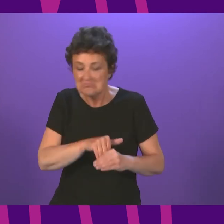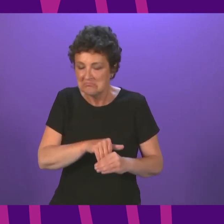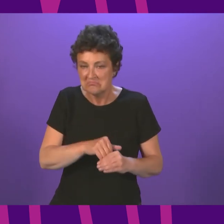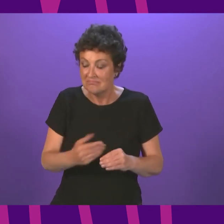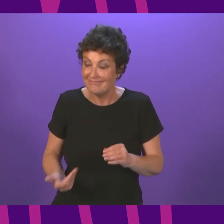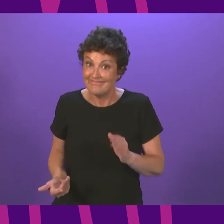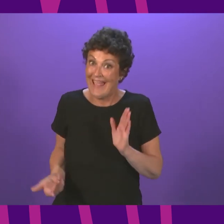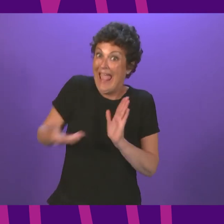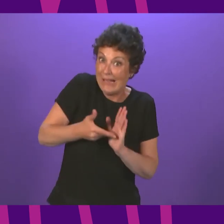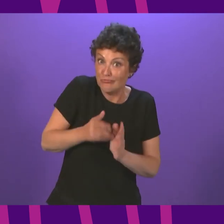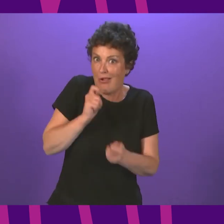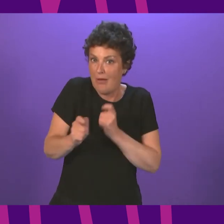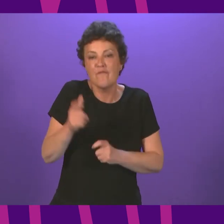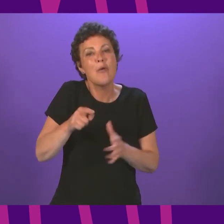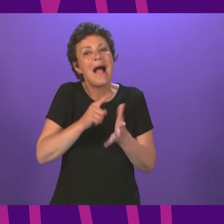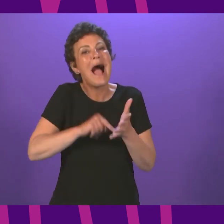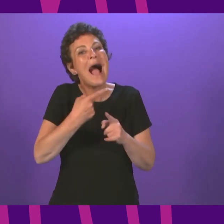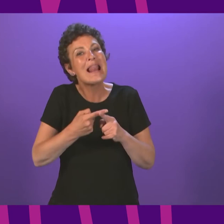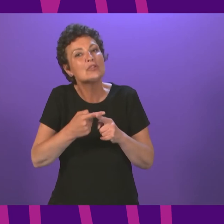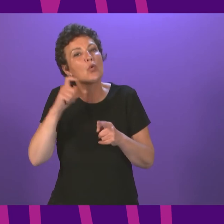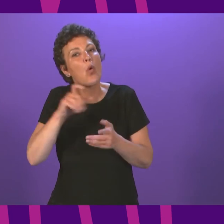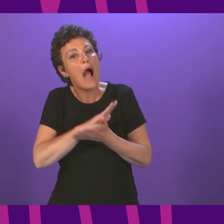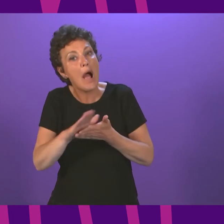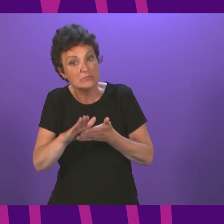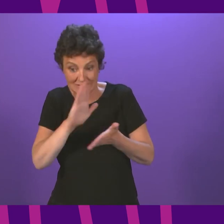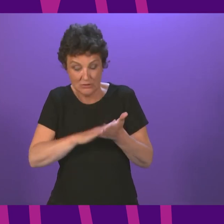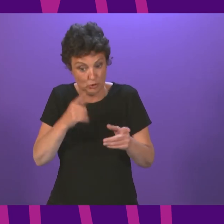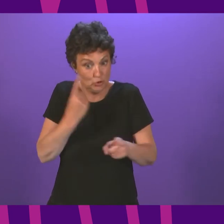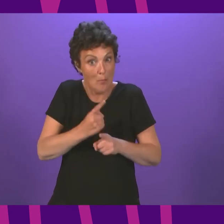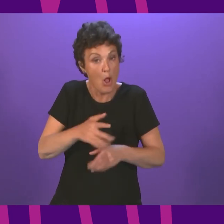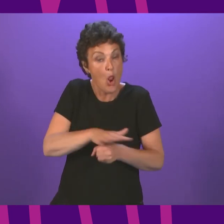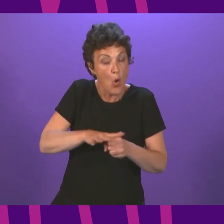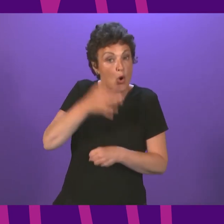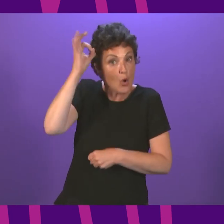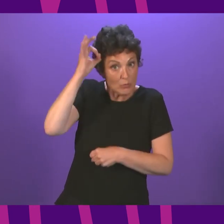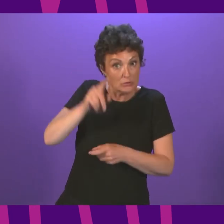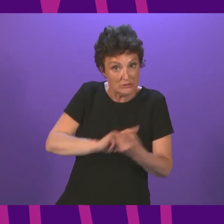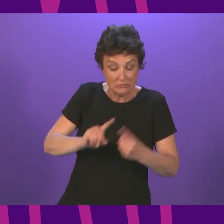people are in danger of losing the roof over their head. If that is for Covid-related reasons, we should not allow it to happen.